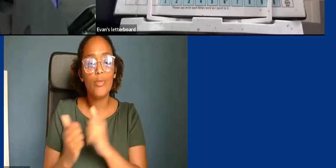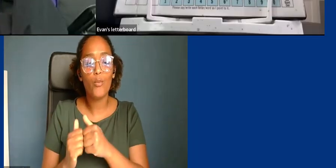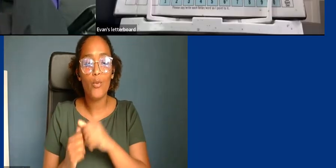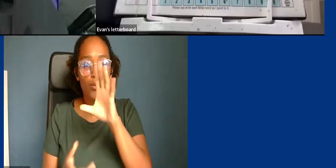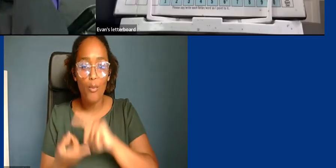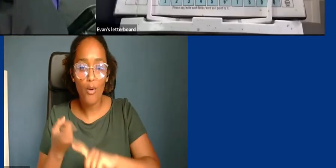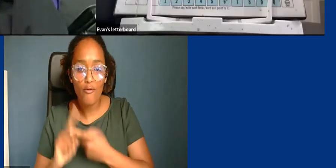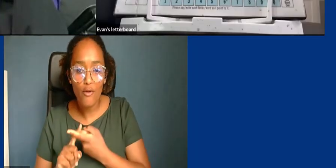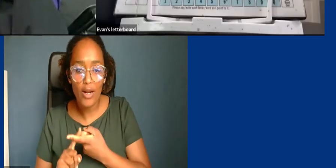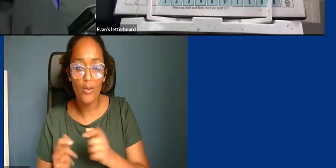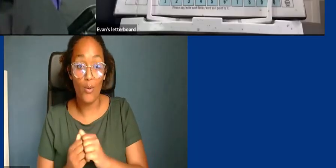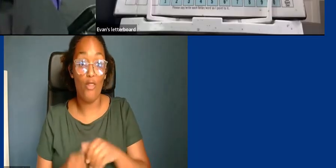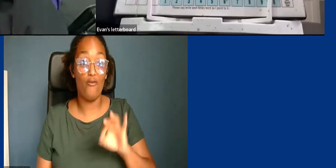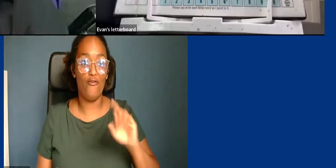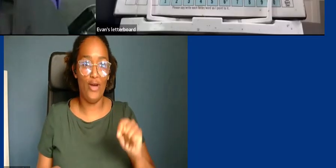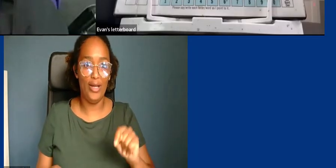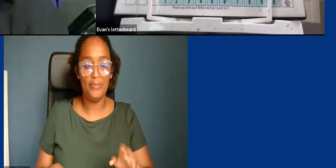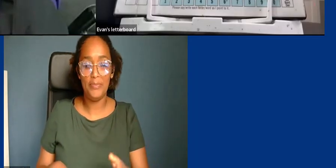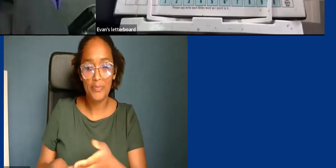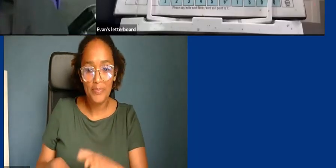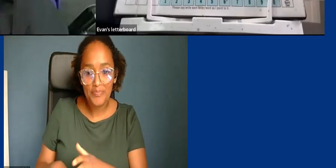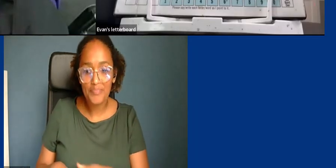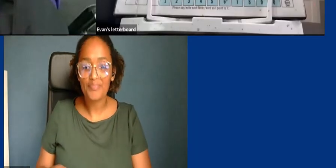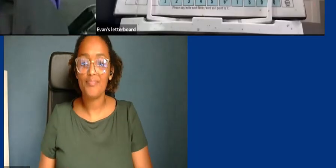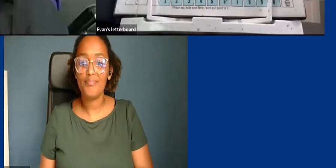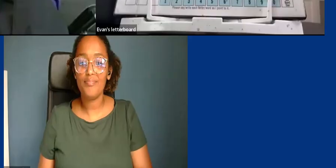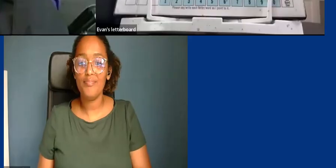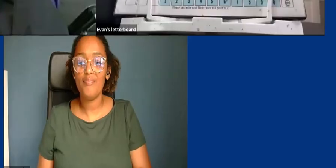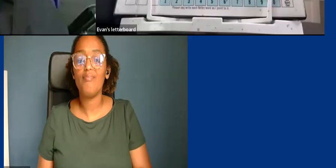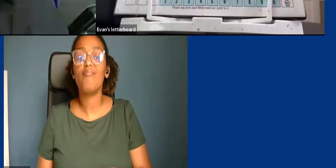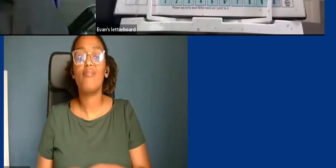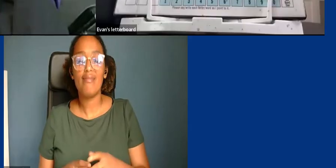room looking very distraught and asks what's wrong